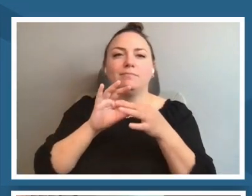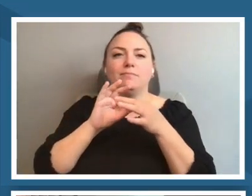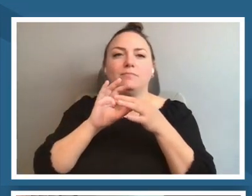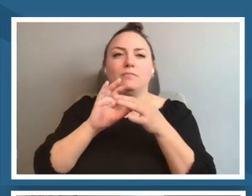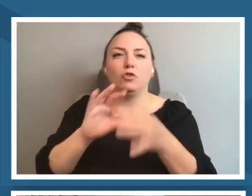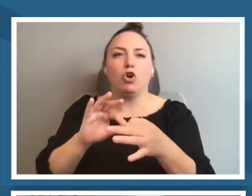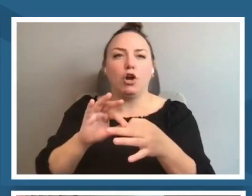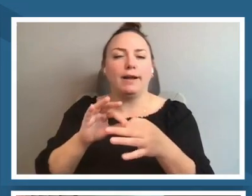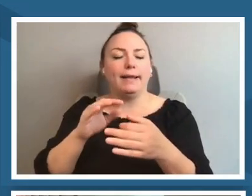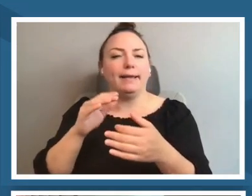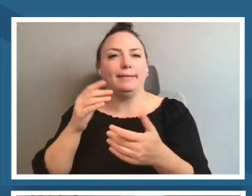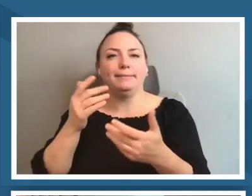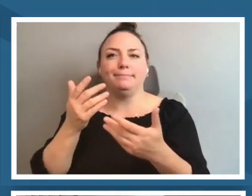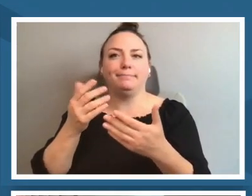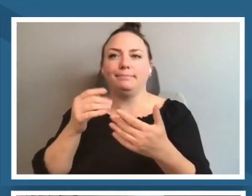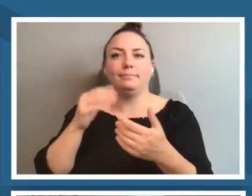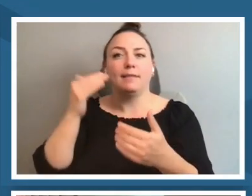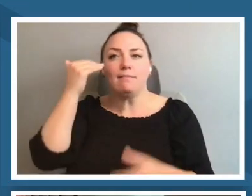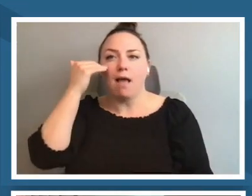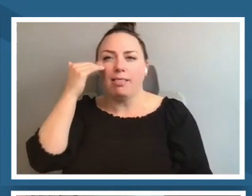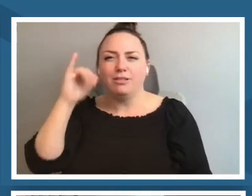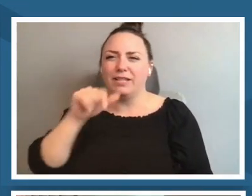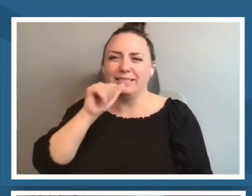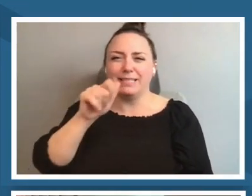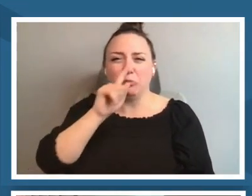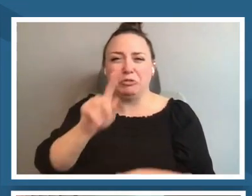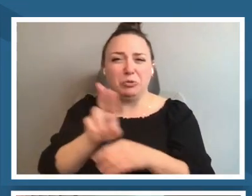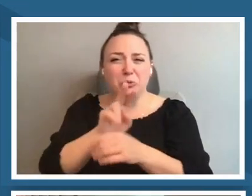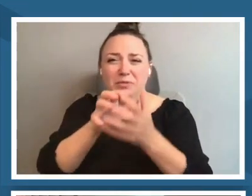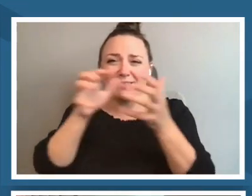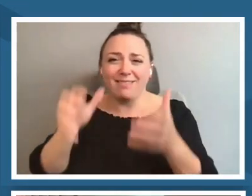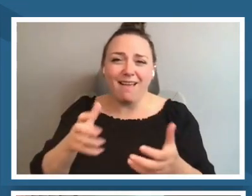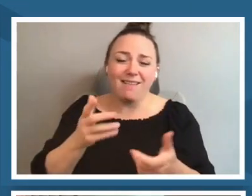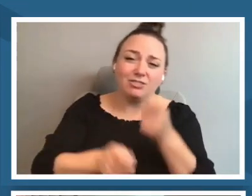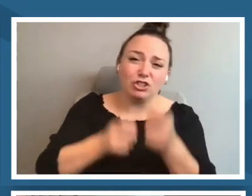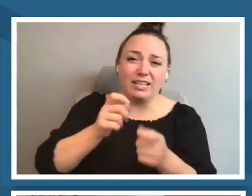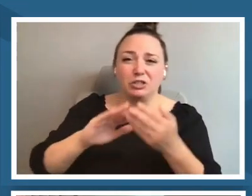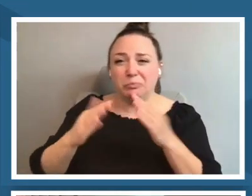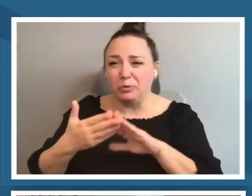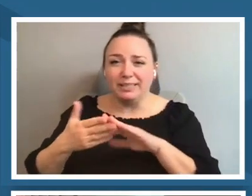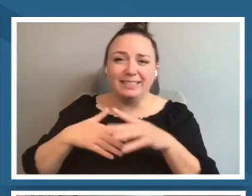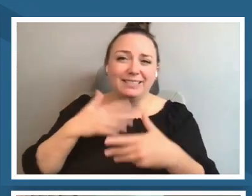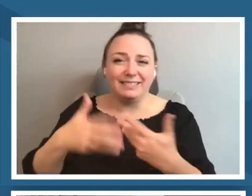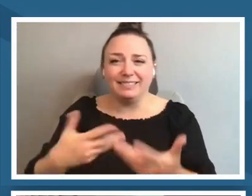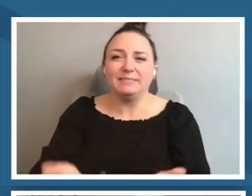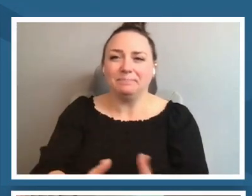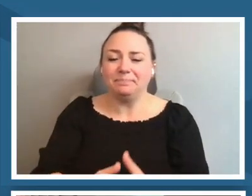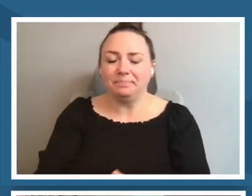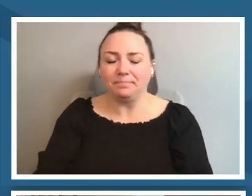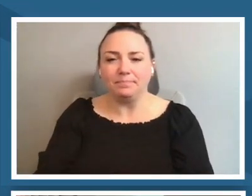because of changing in changes in the community